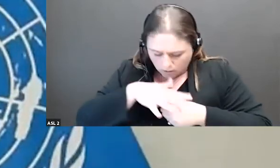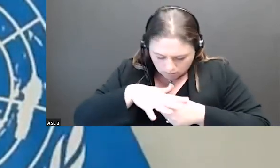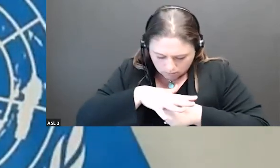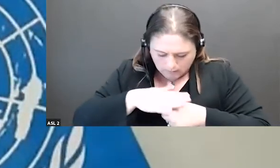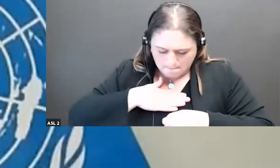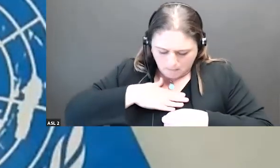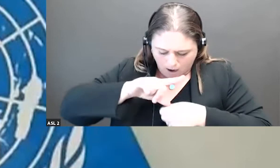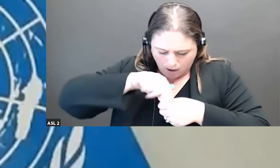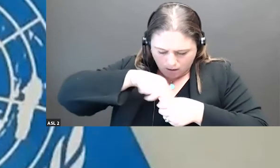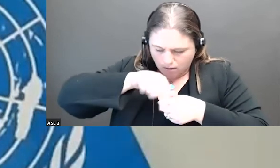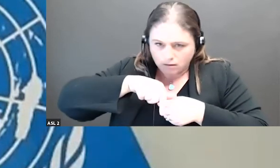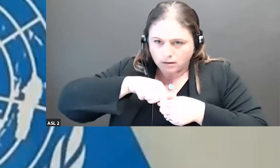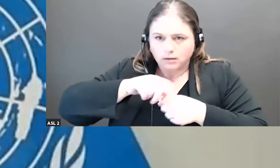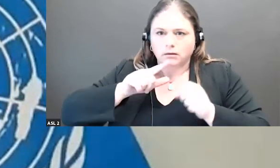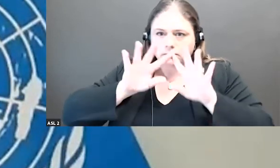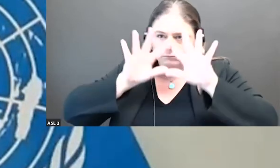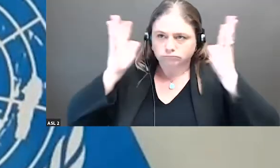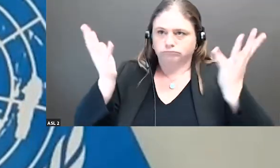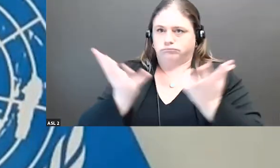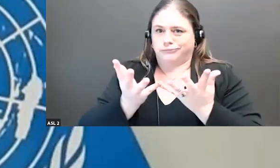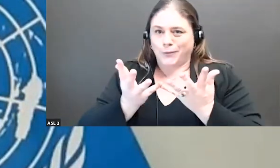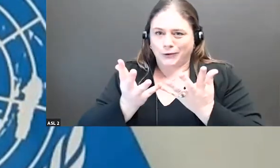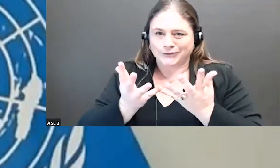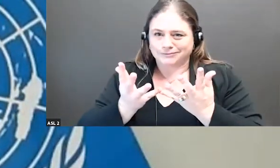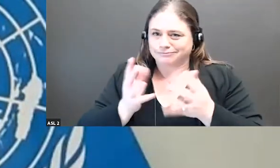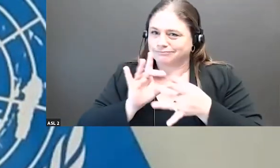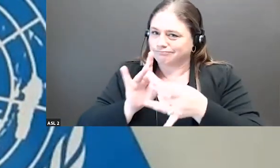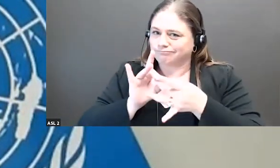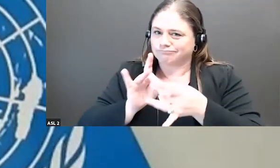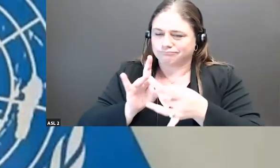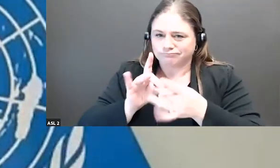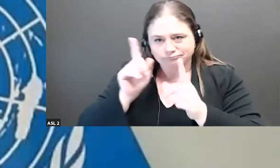We're part of an international movement, a movement for inclusiveness, a movement